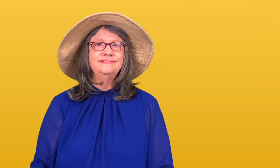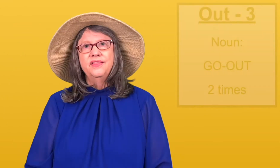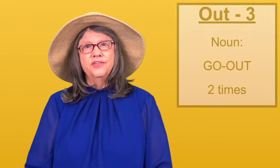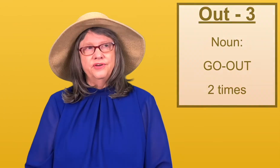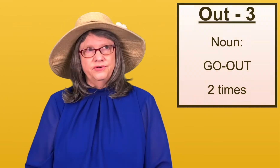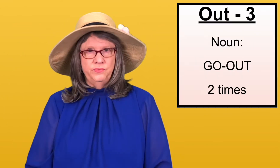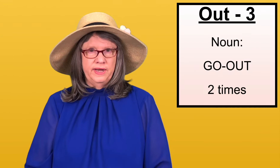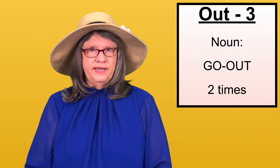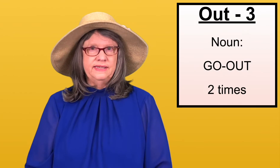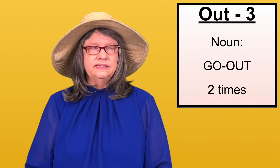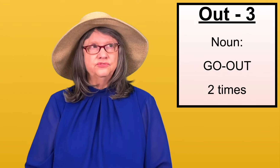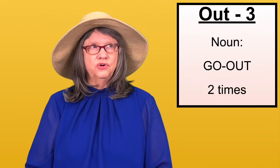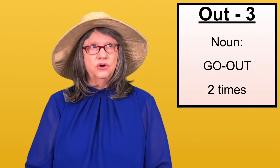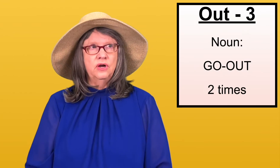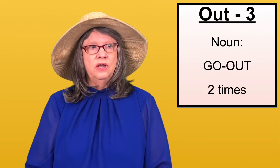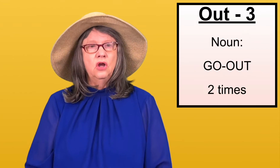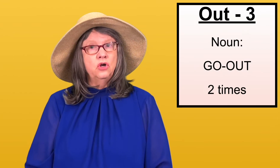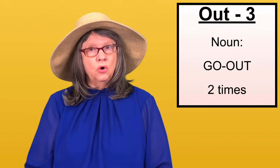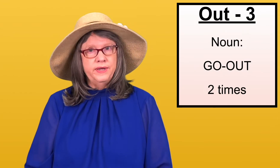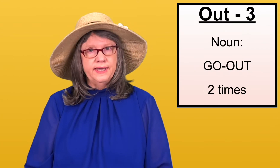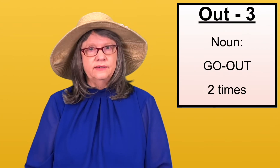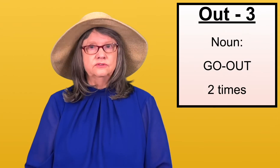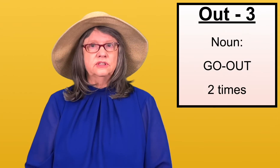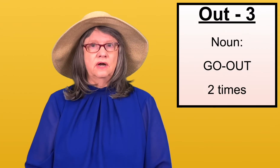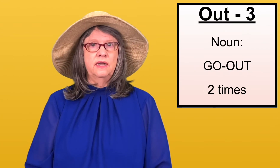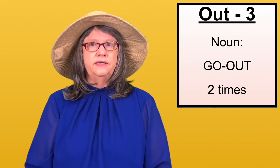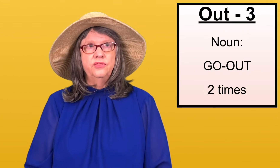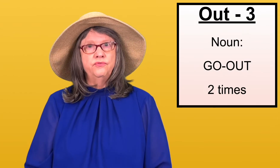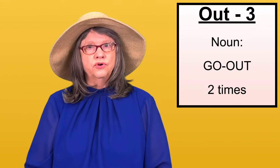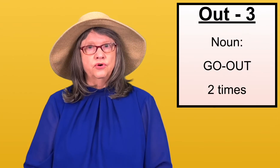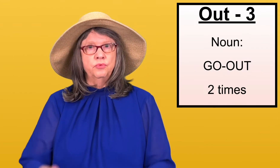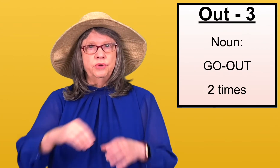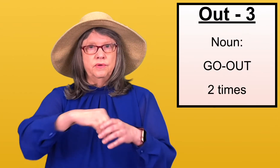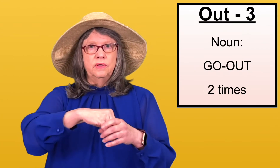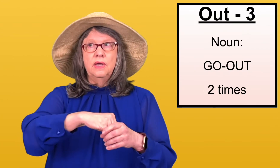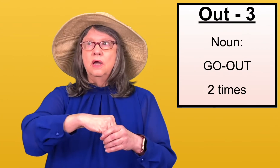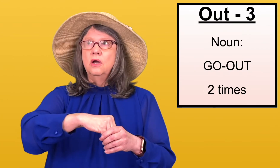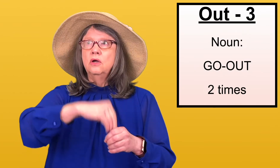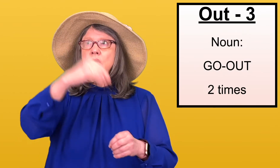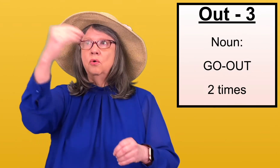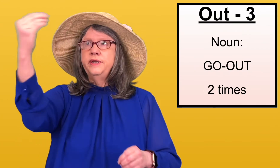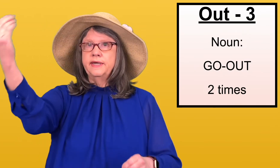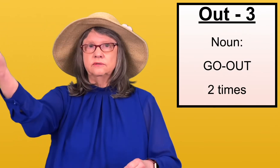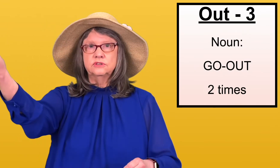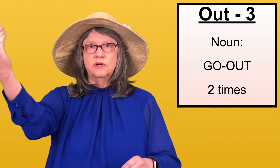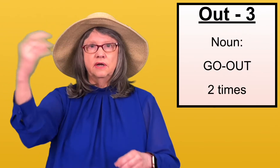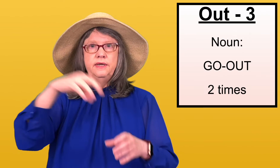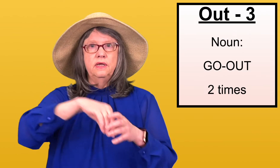The third way is for "going outside", the verb. GOING-OUTSIDE.